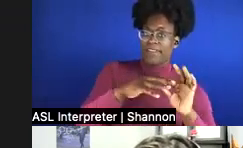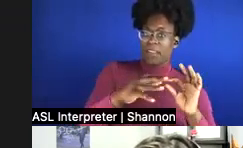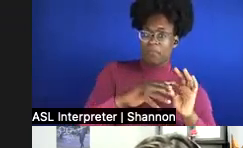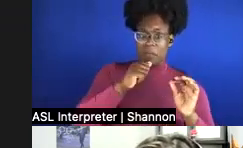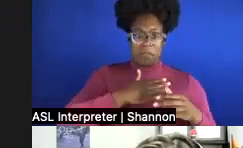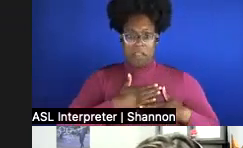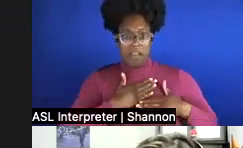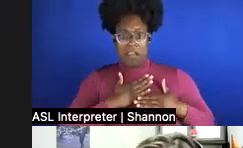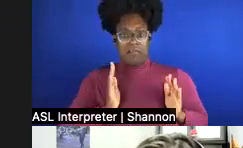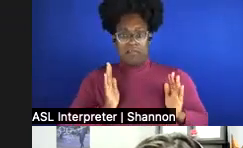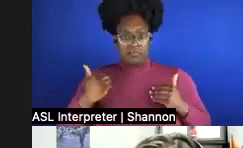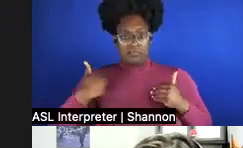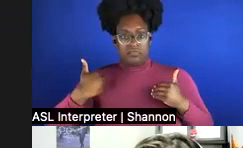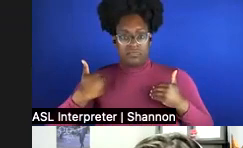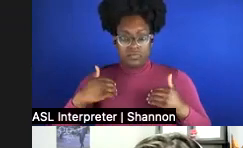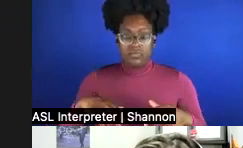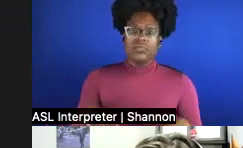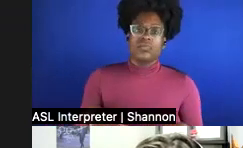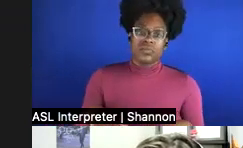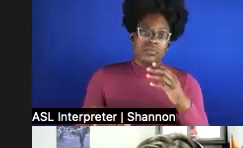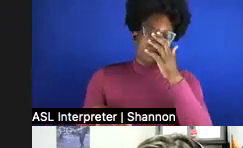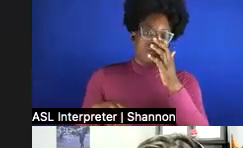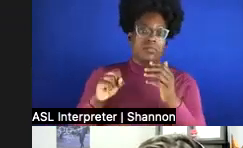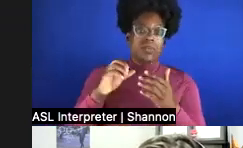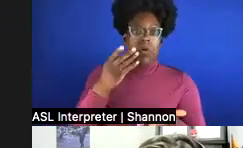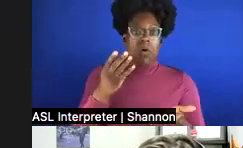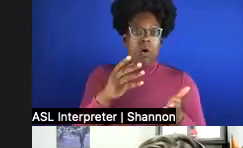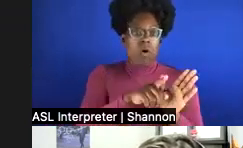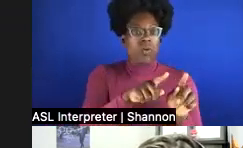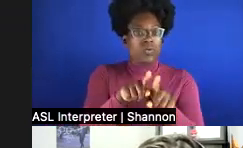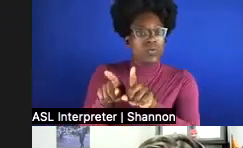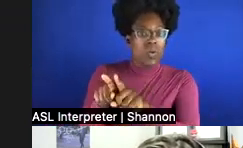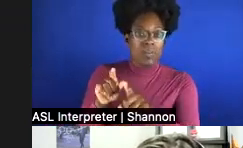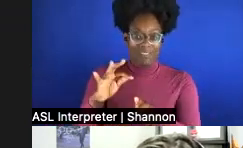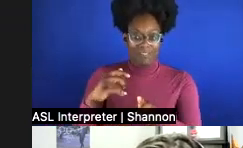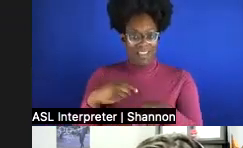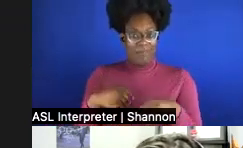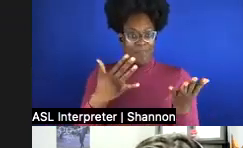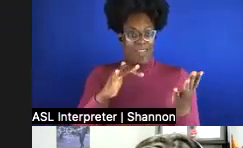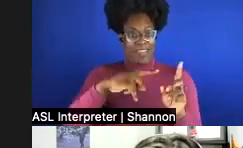by the instructor's feedback. It can take time to build a writing tutor's confidence to overcome